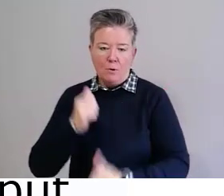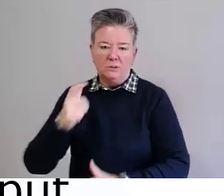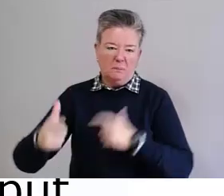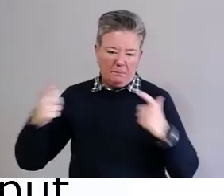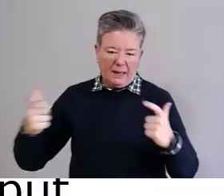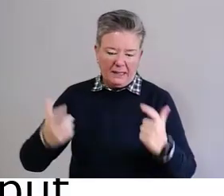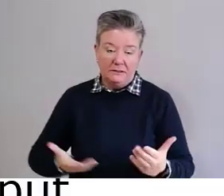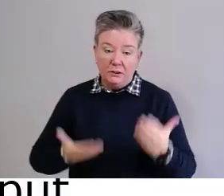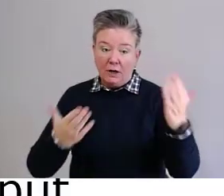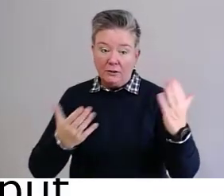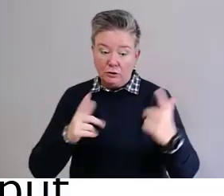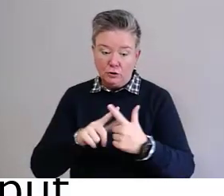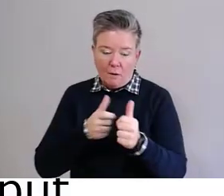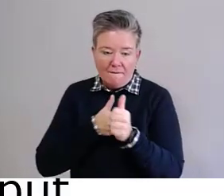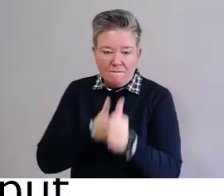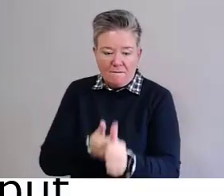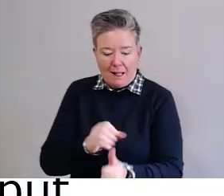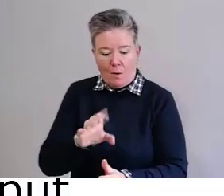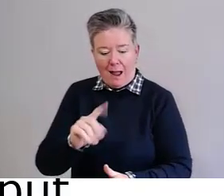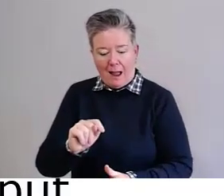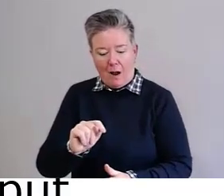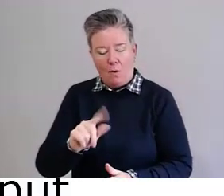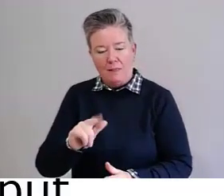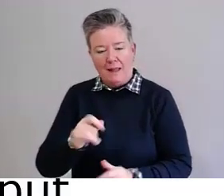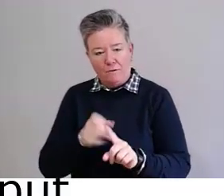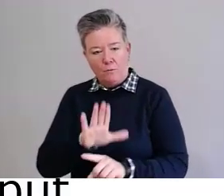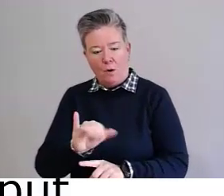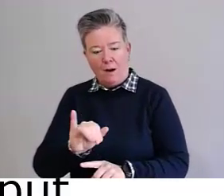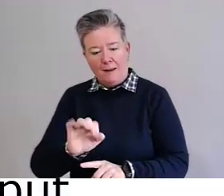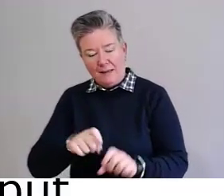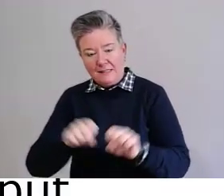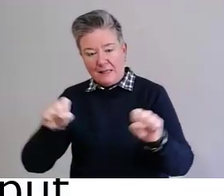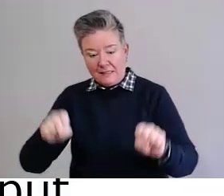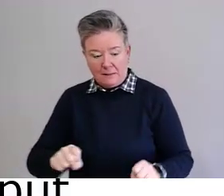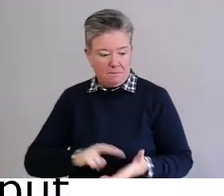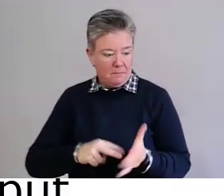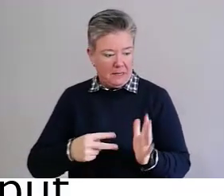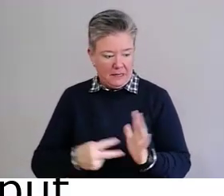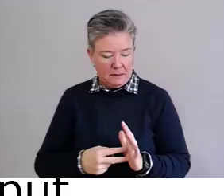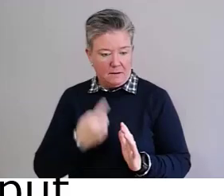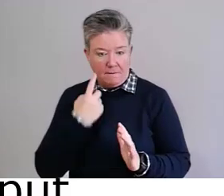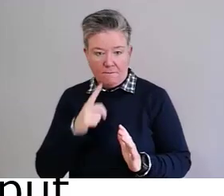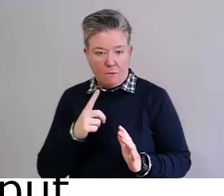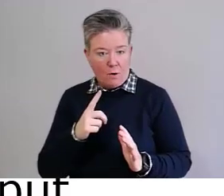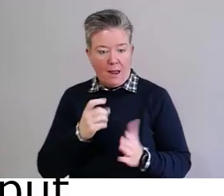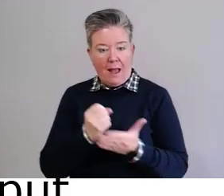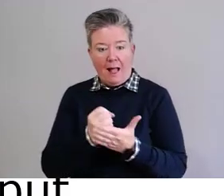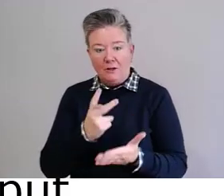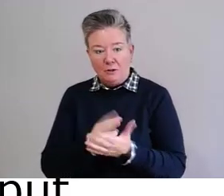is to follow the outline of your IEP system. Whether that is for a eligibility report,